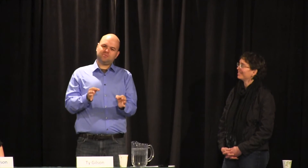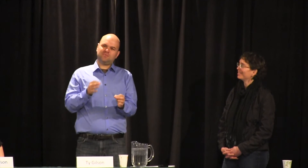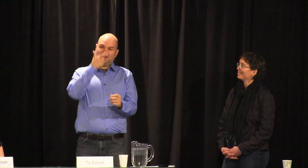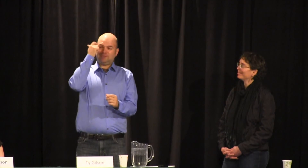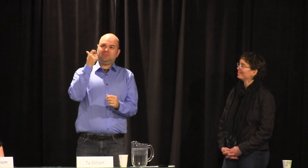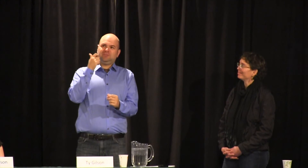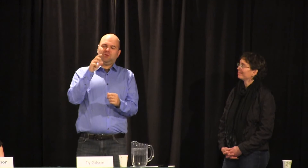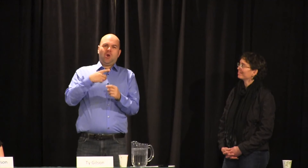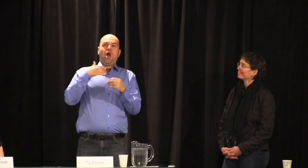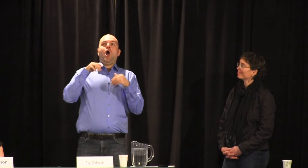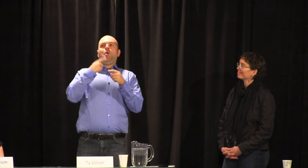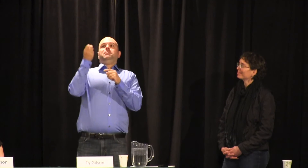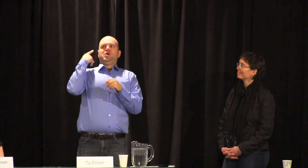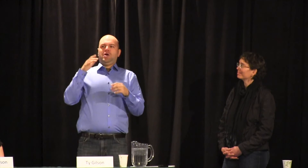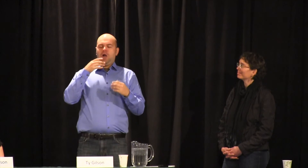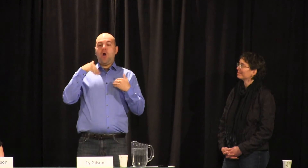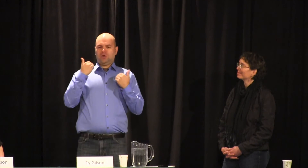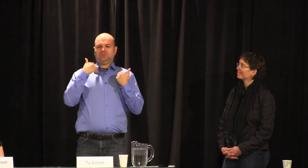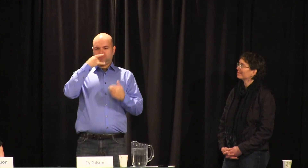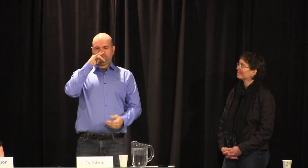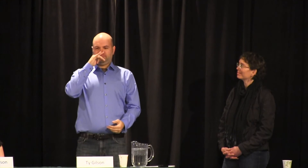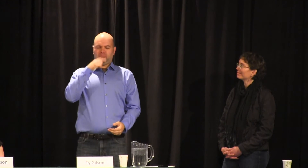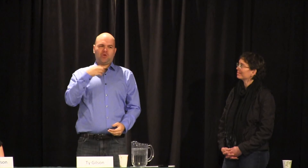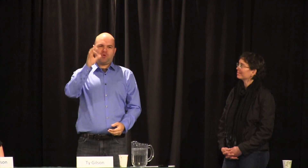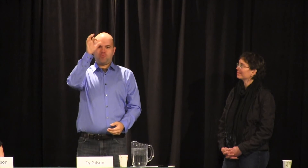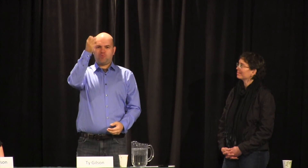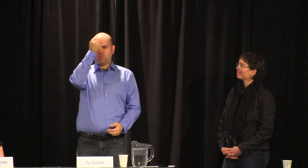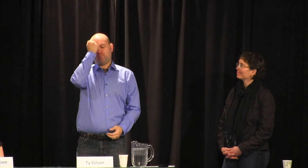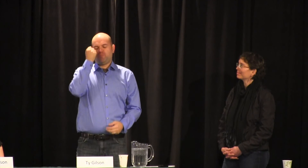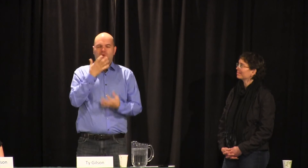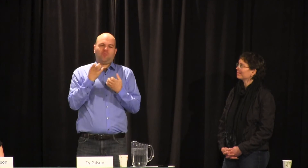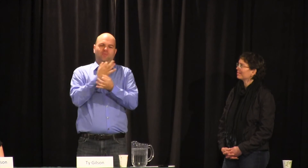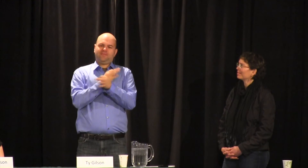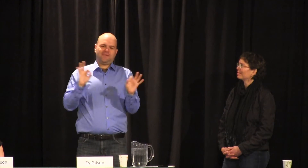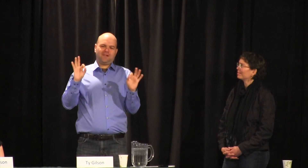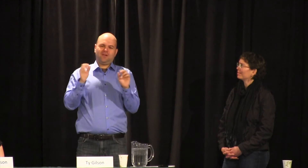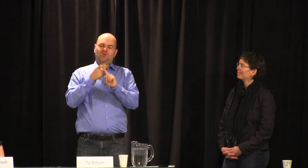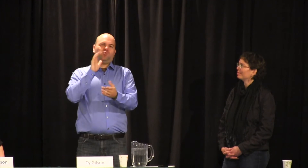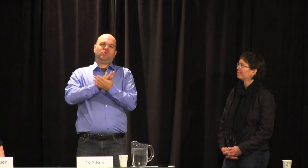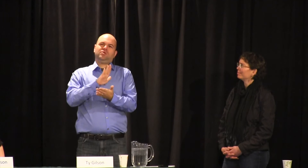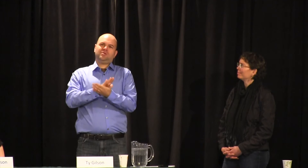to make that decision. I think it's the right decision. And when I look back at myself as a kid, you know, you're kind of dumb, you know,